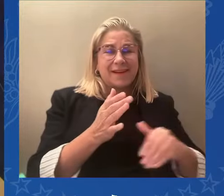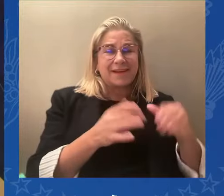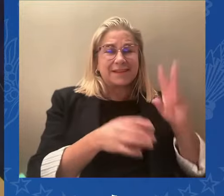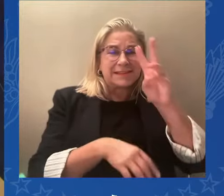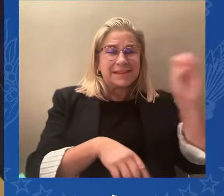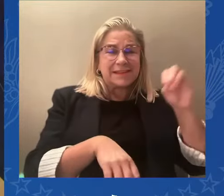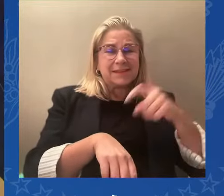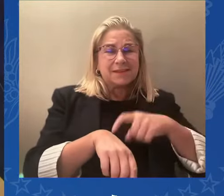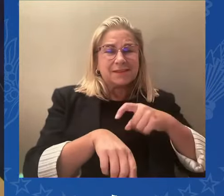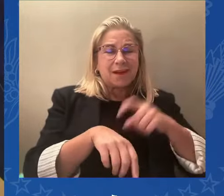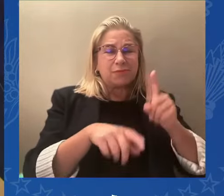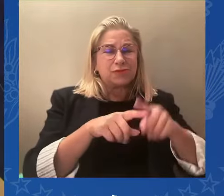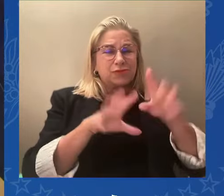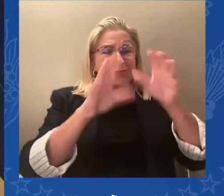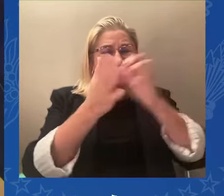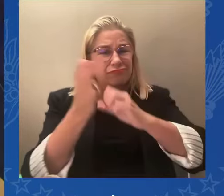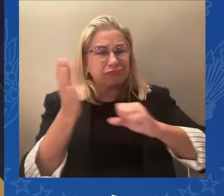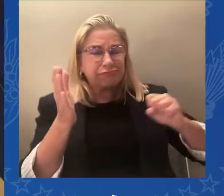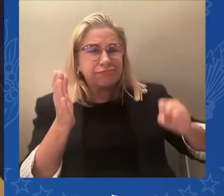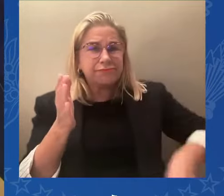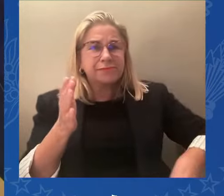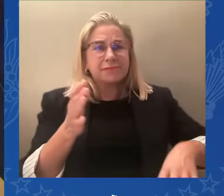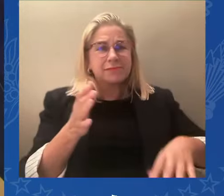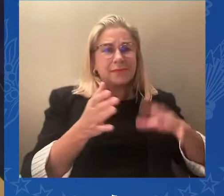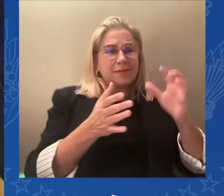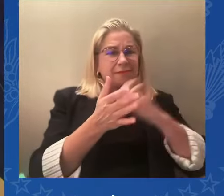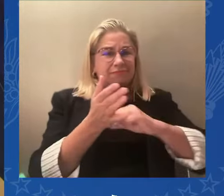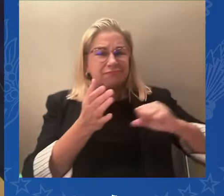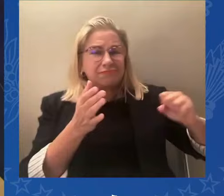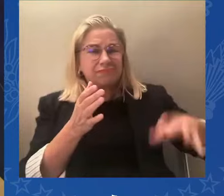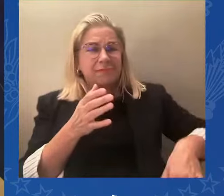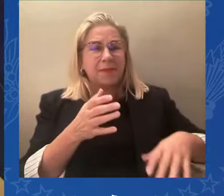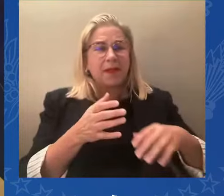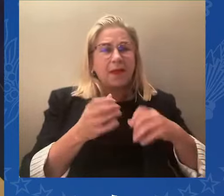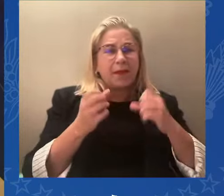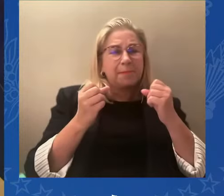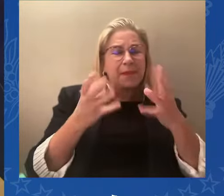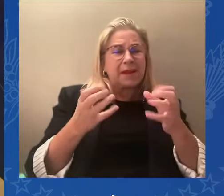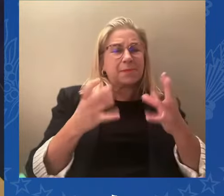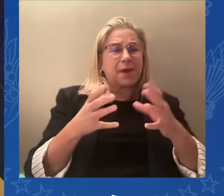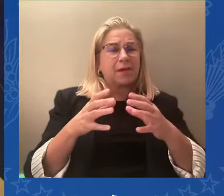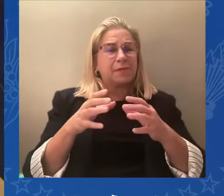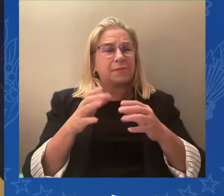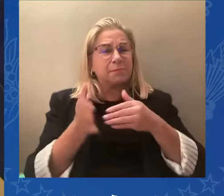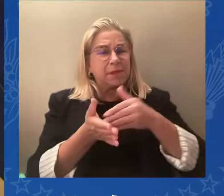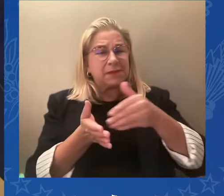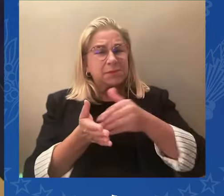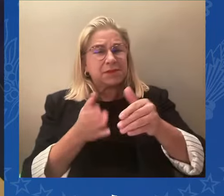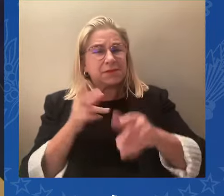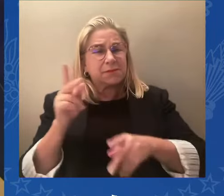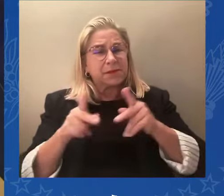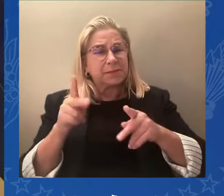We have a vision of our country where we understand that the access to health care